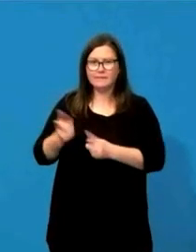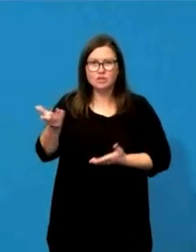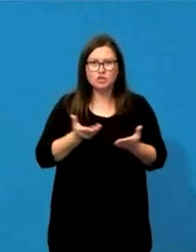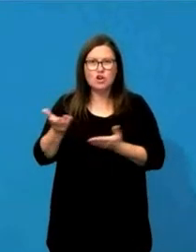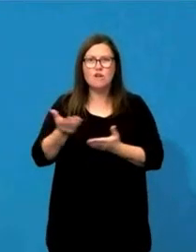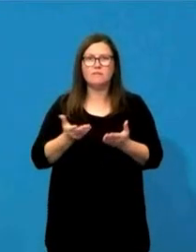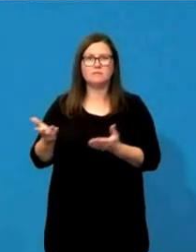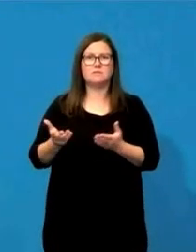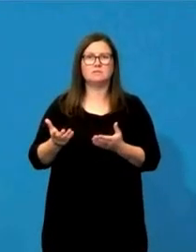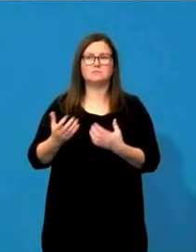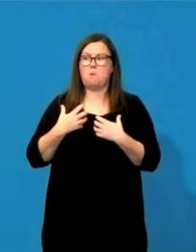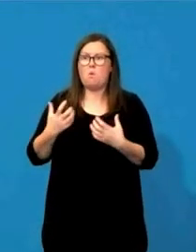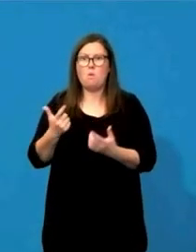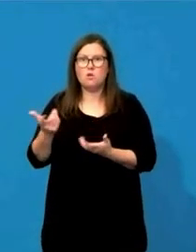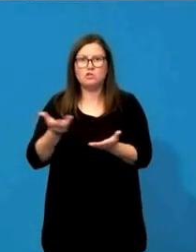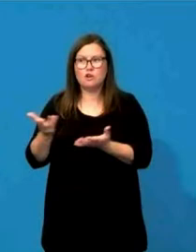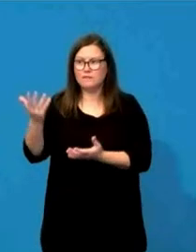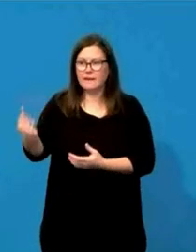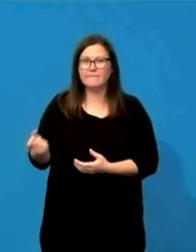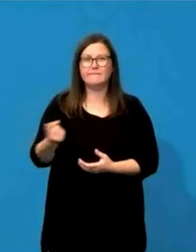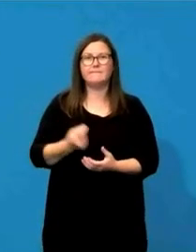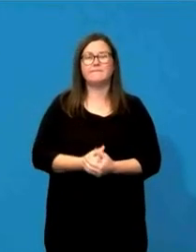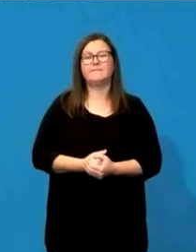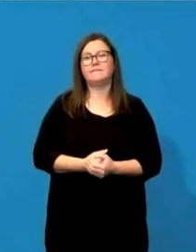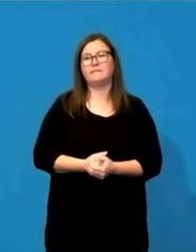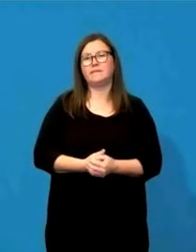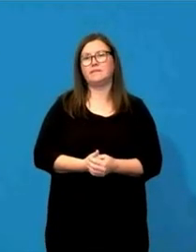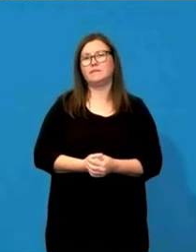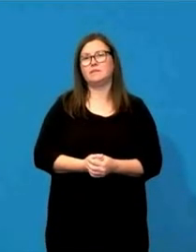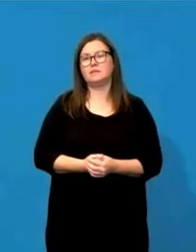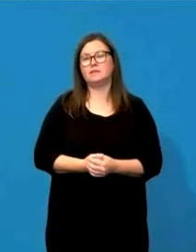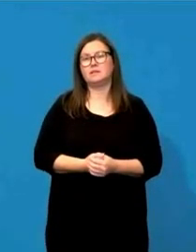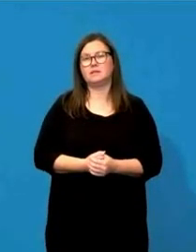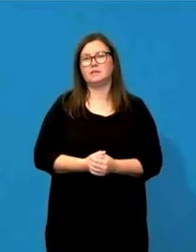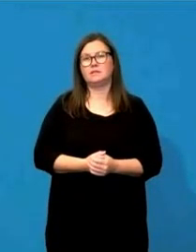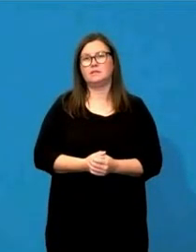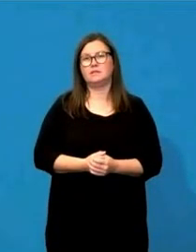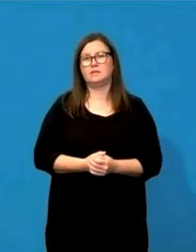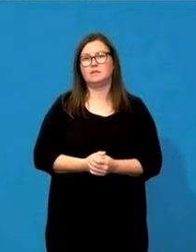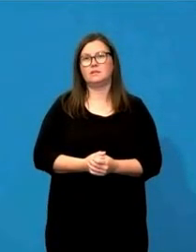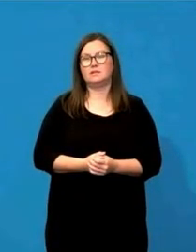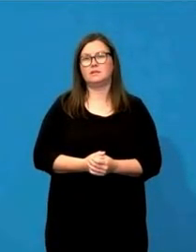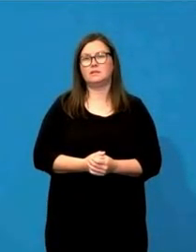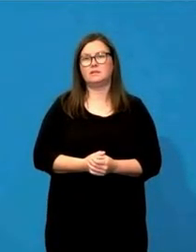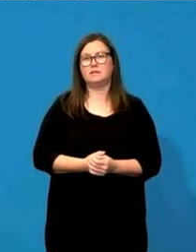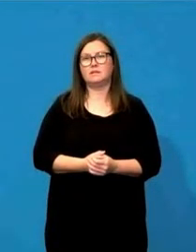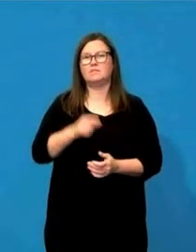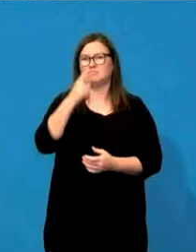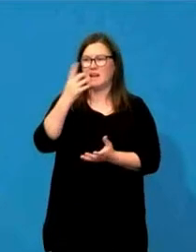Can, you know, get parts, get parts and access buses as well.